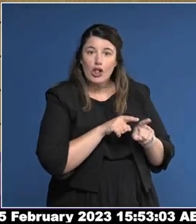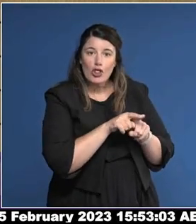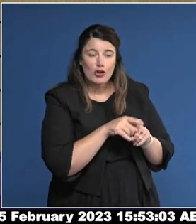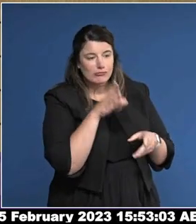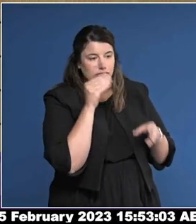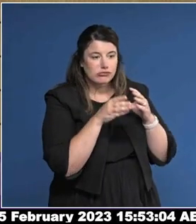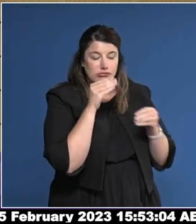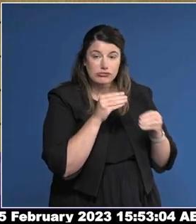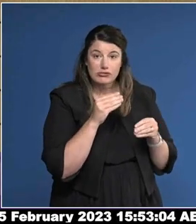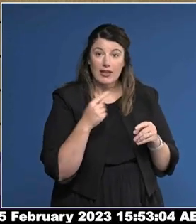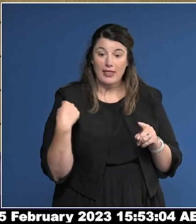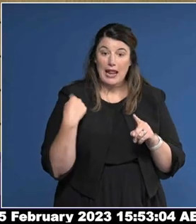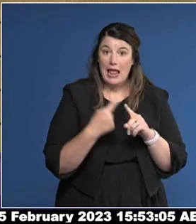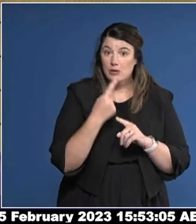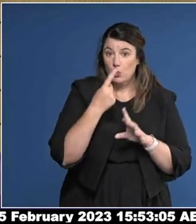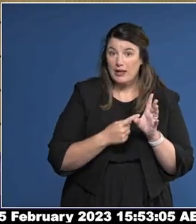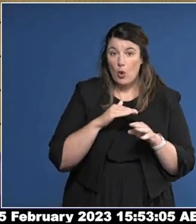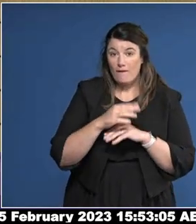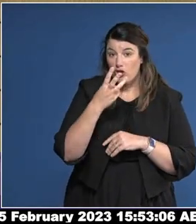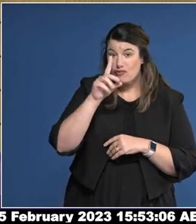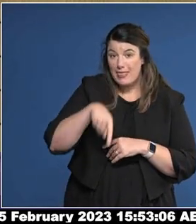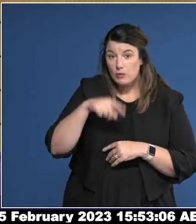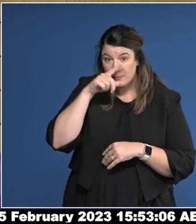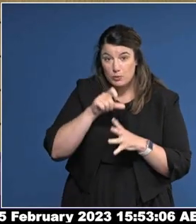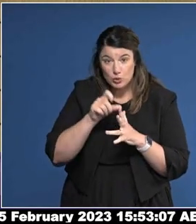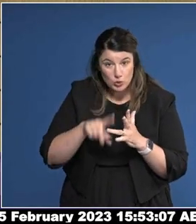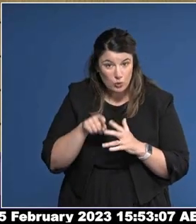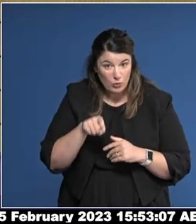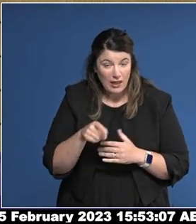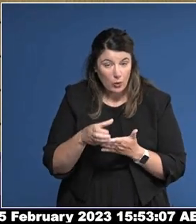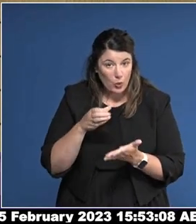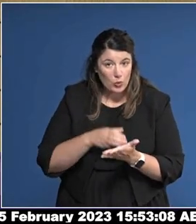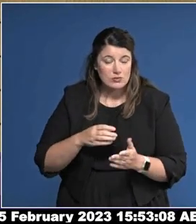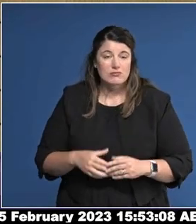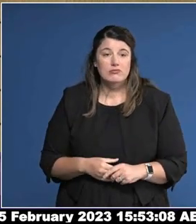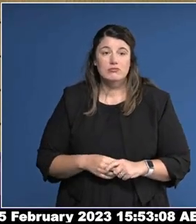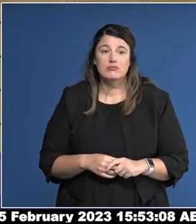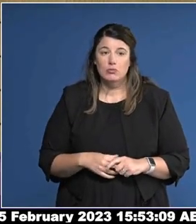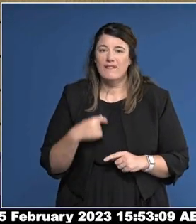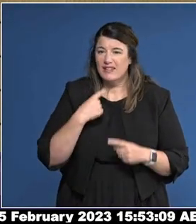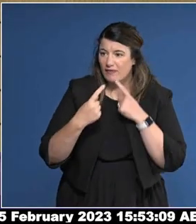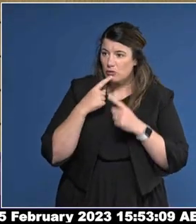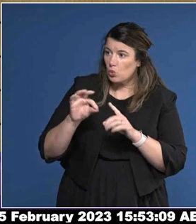last 12 months. We have guides for providers around supported decision-making and the NDIS and